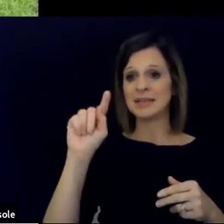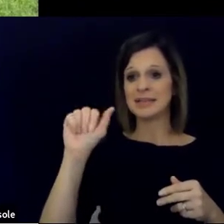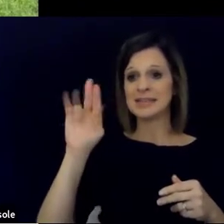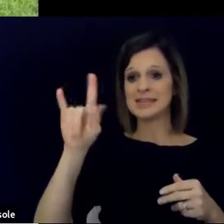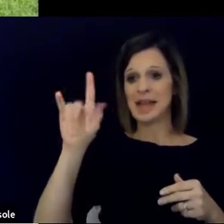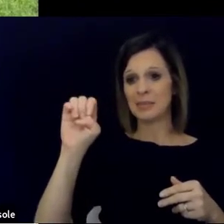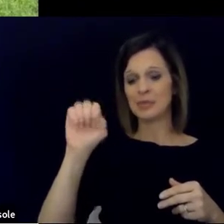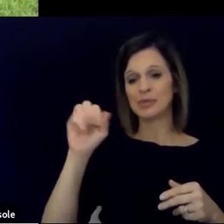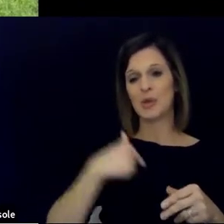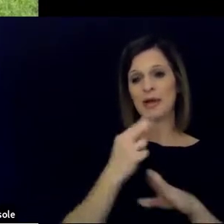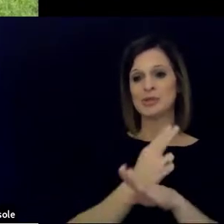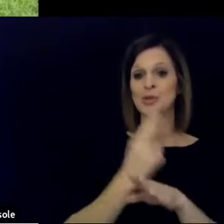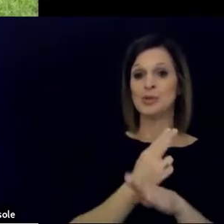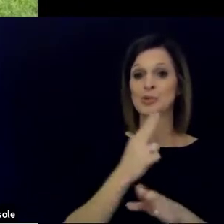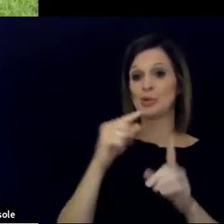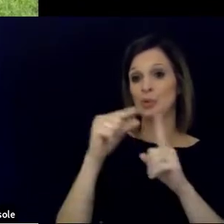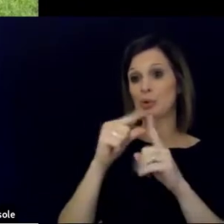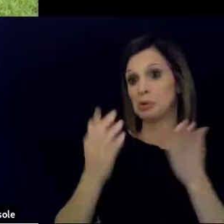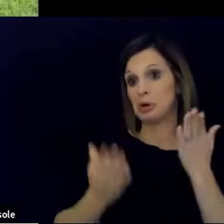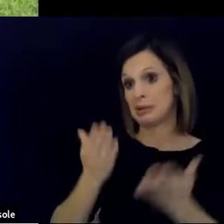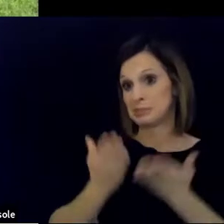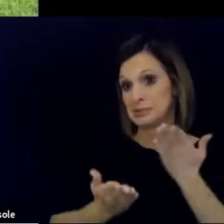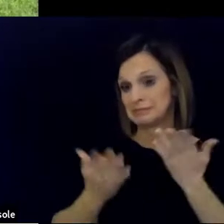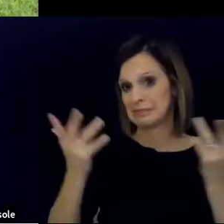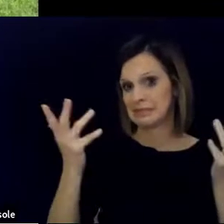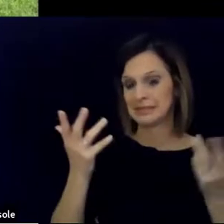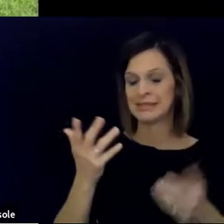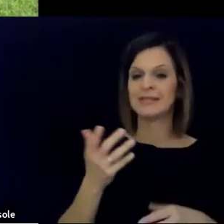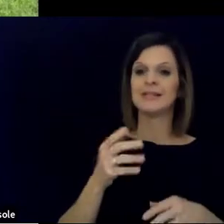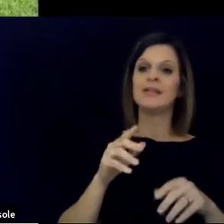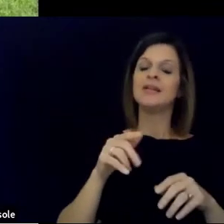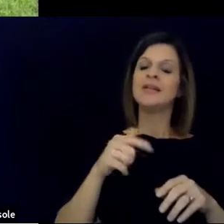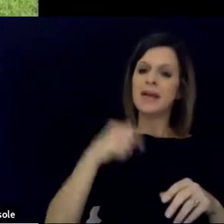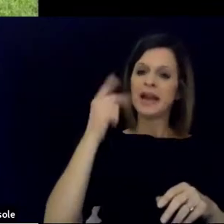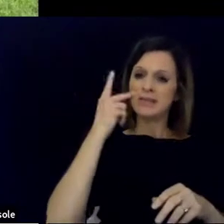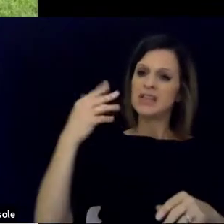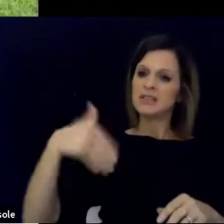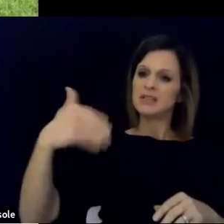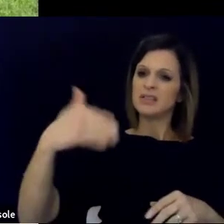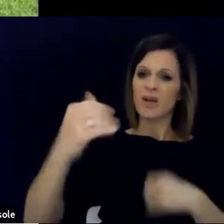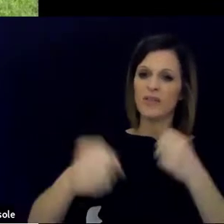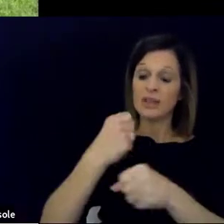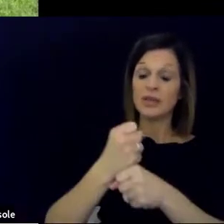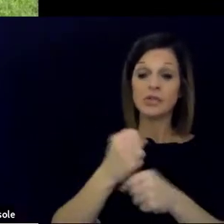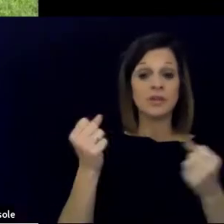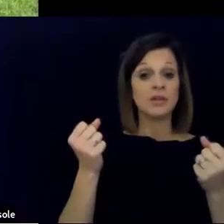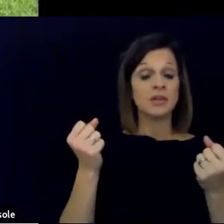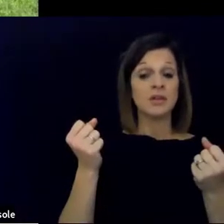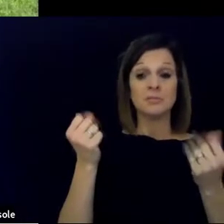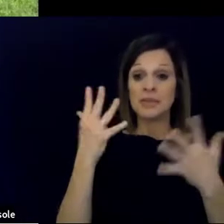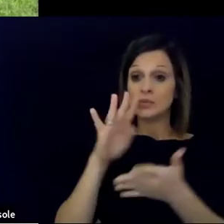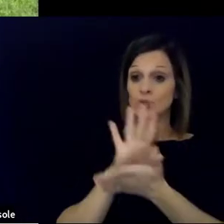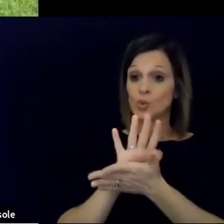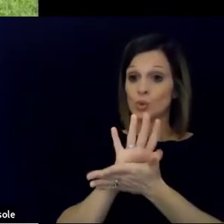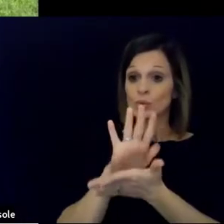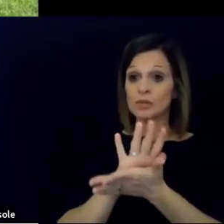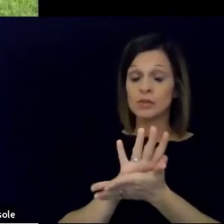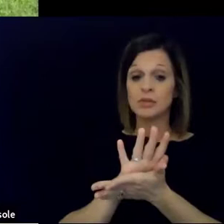But it is a way of organizing sensory systems, and the problem I've run into this over the years is so many schools, teachers and others have said,